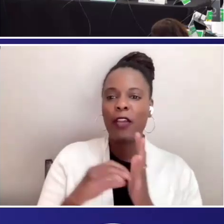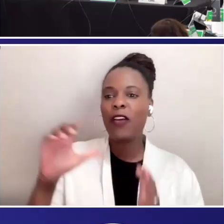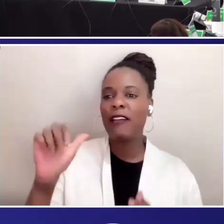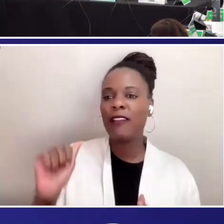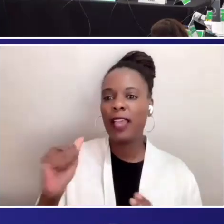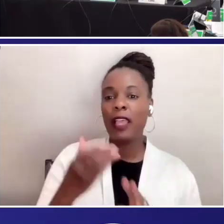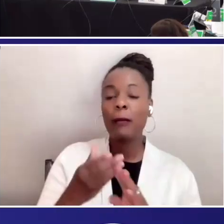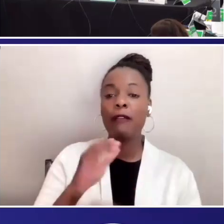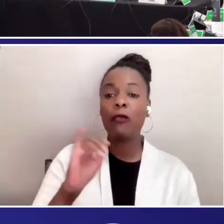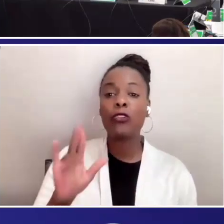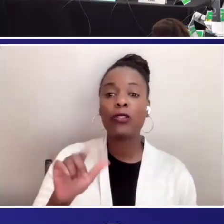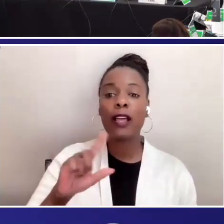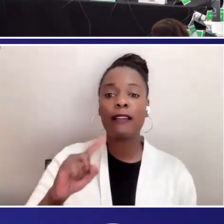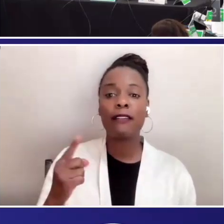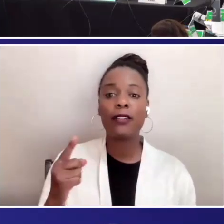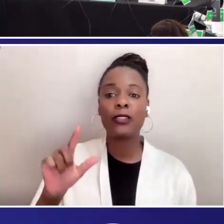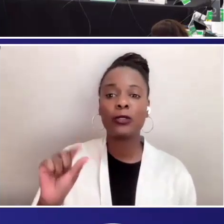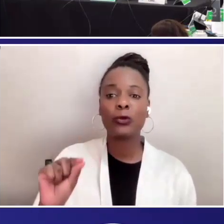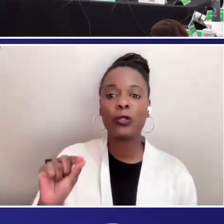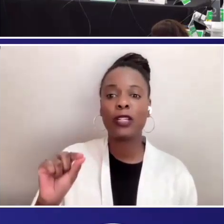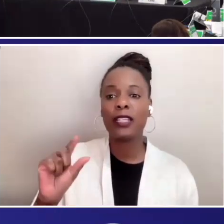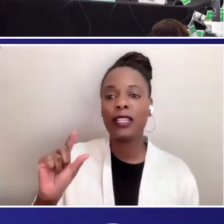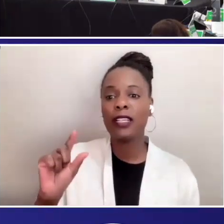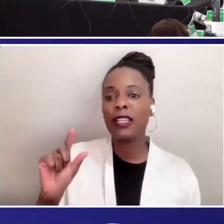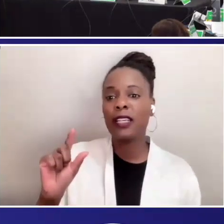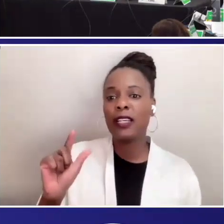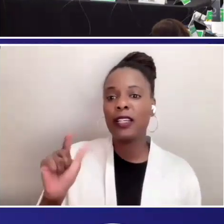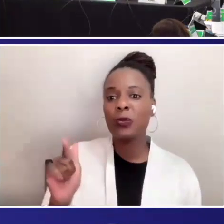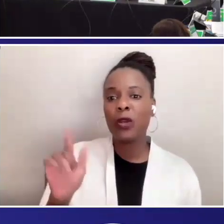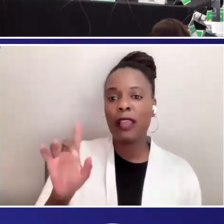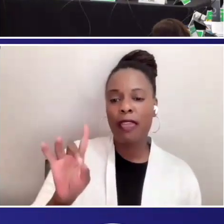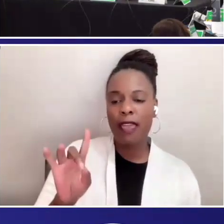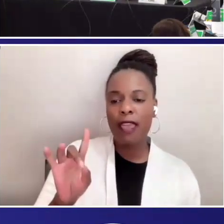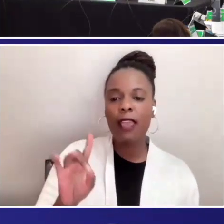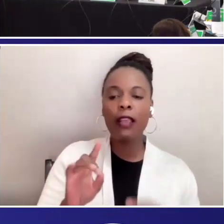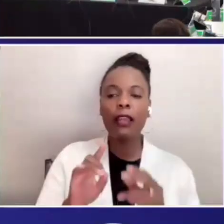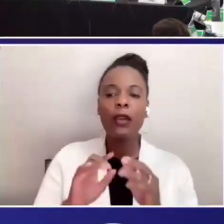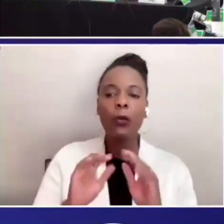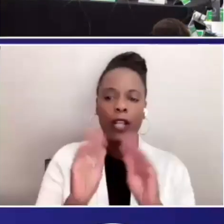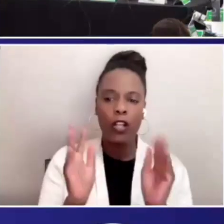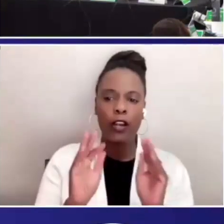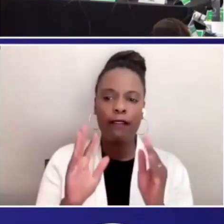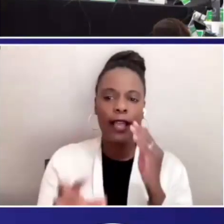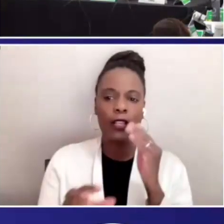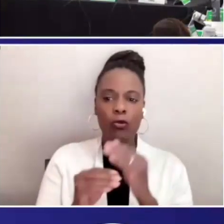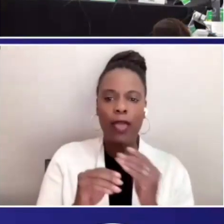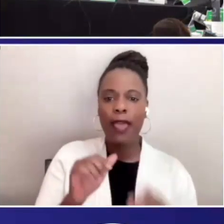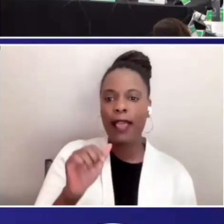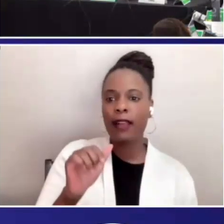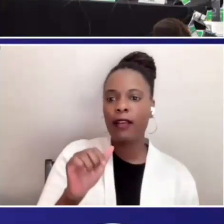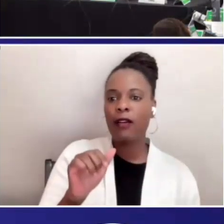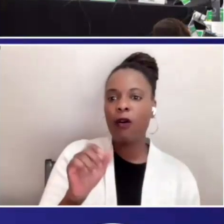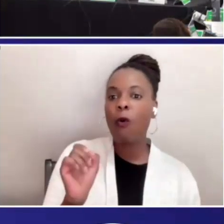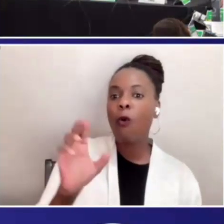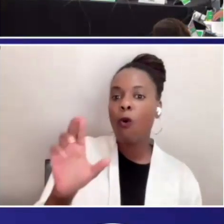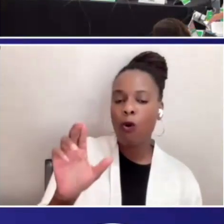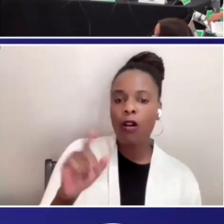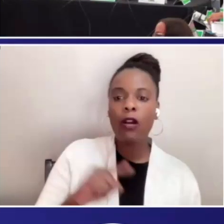And we clarify adding an or and then say in paragraph (b) on or after July 1,